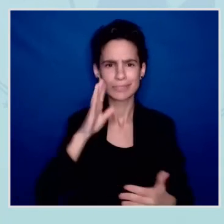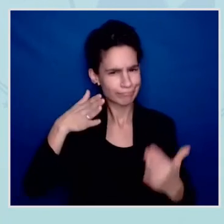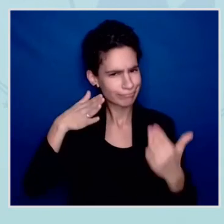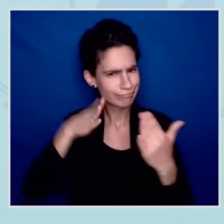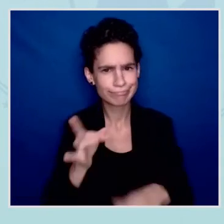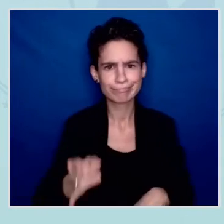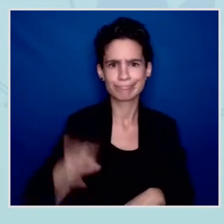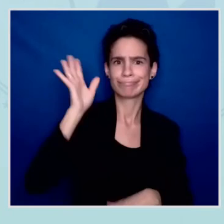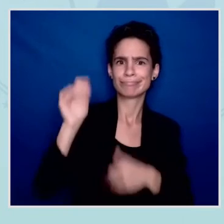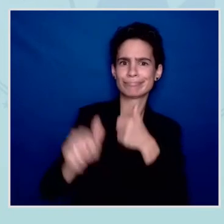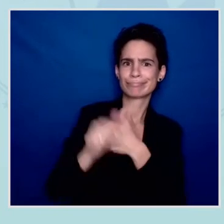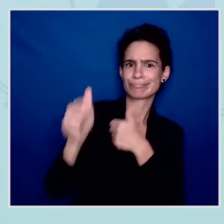BETTER.